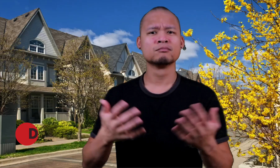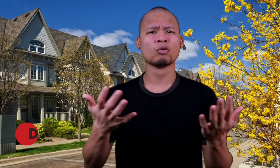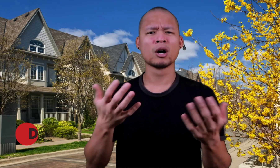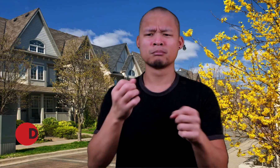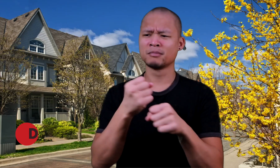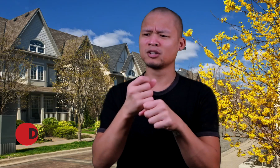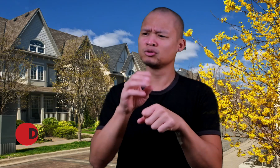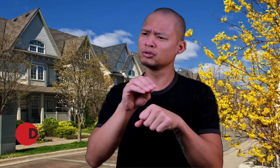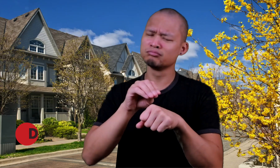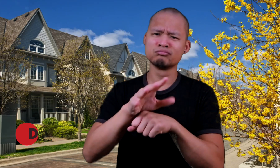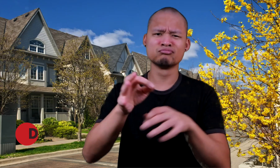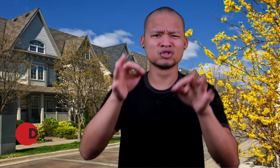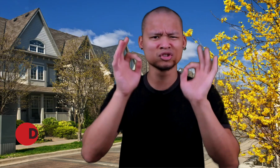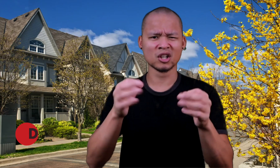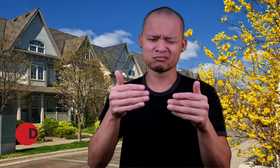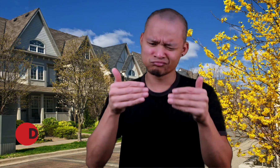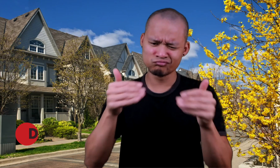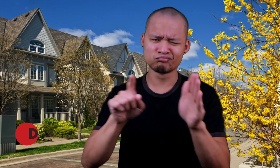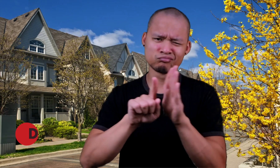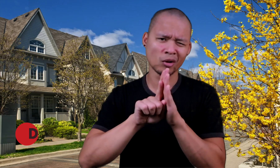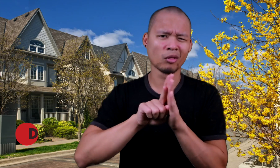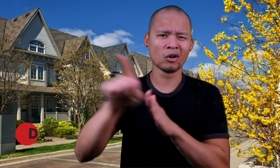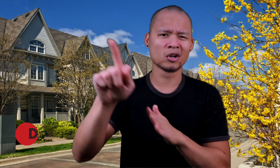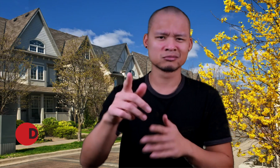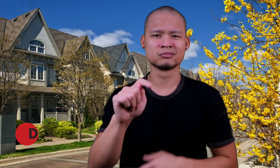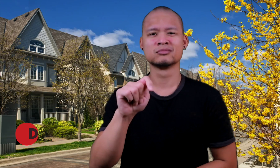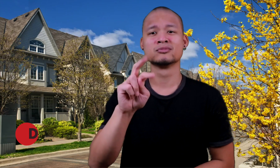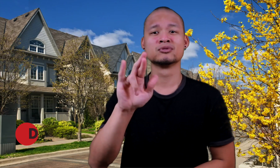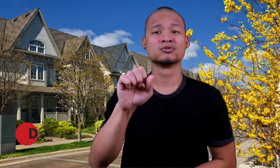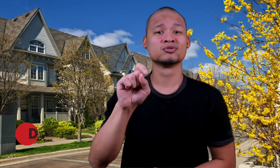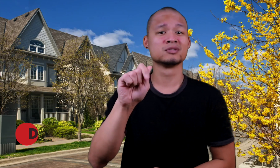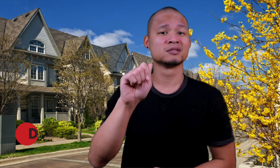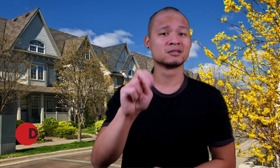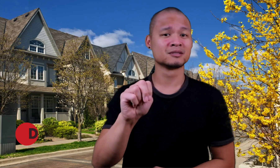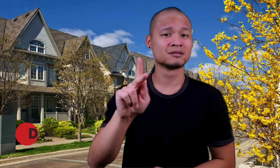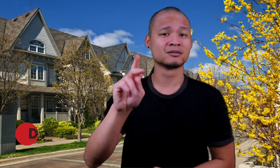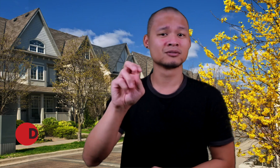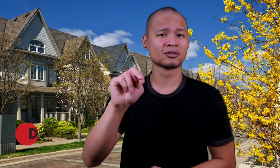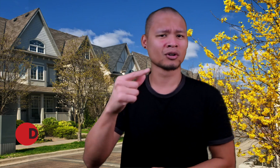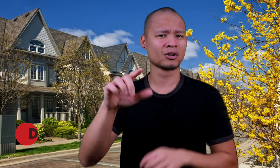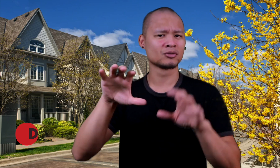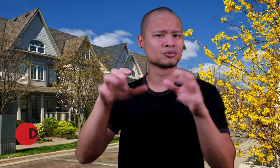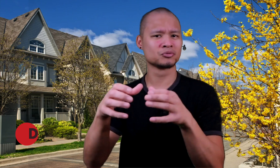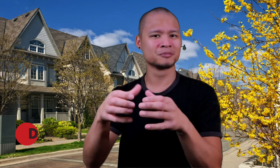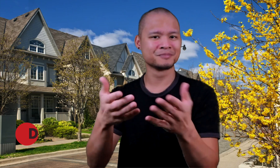[JORDAN]:: What made you decide to launch the Tristan Kong Group?